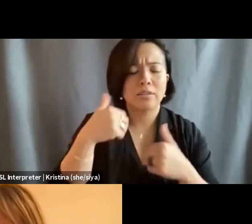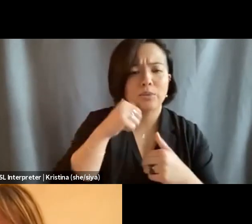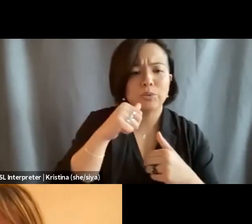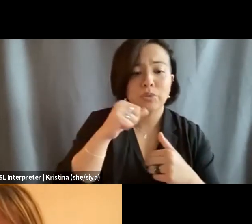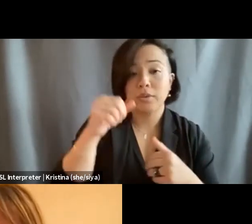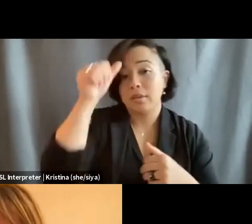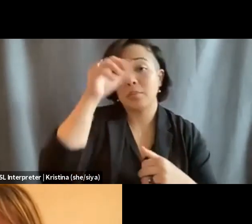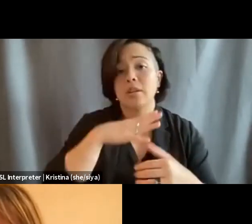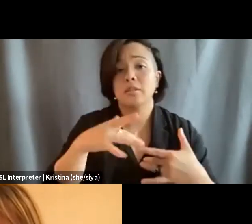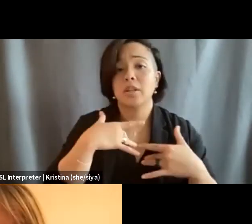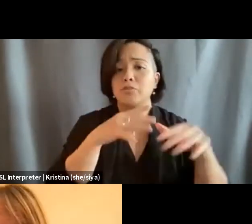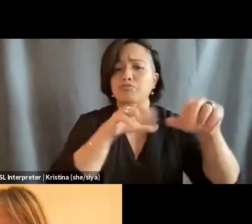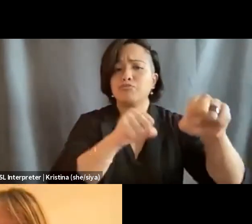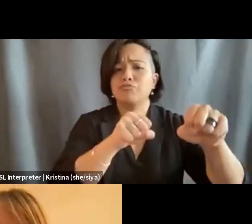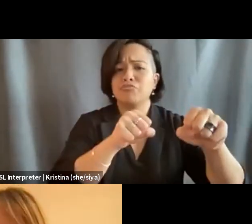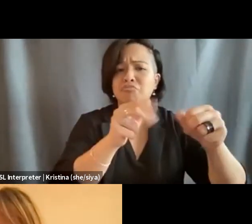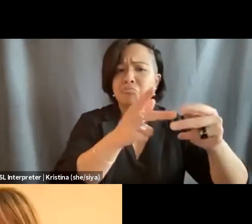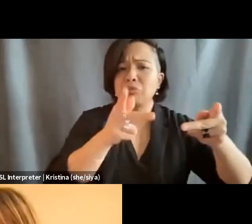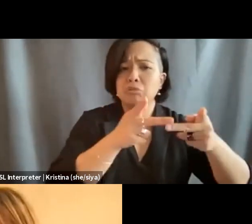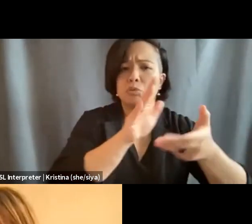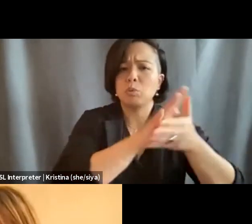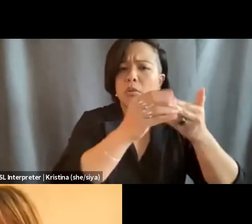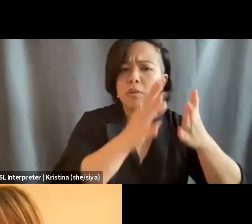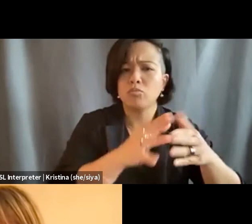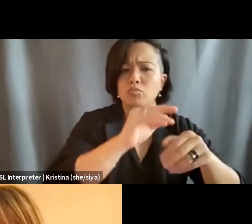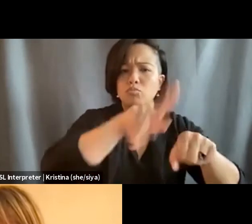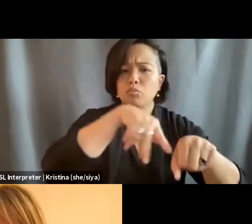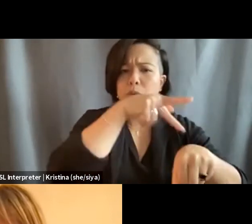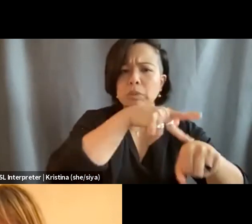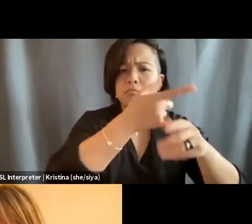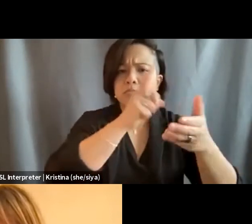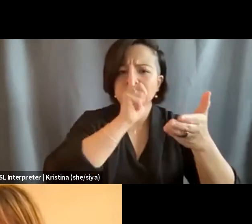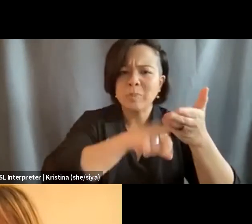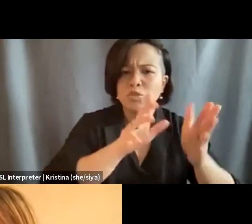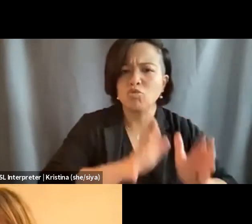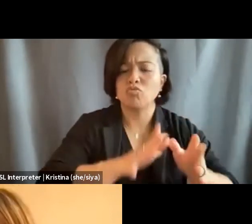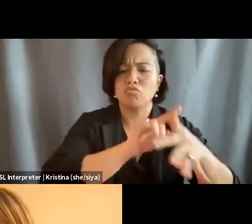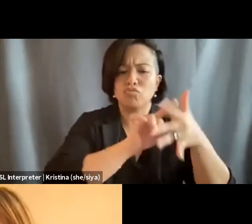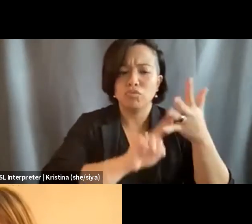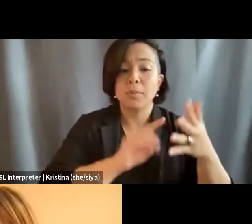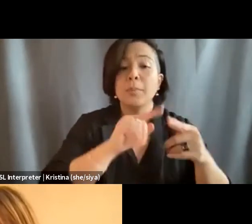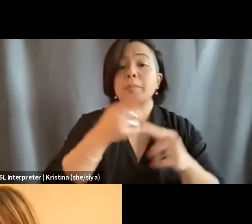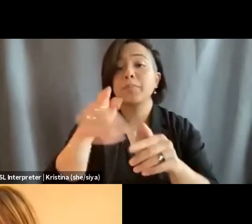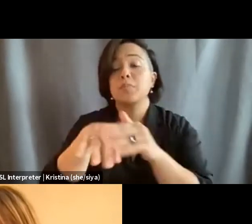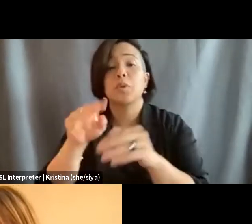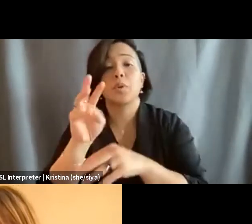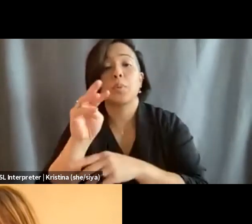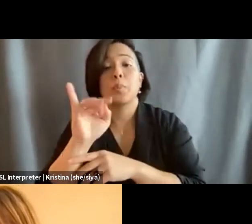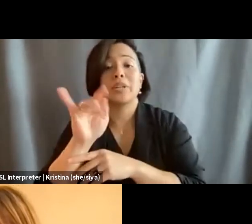inspectors. And when you walk into a Ministry of Education, I don't care what country you're in.